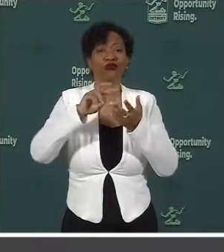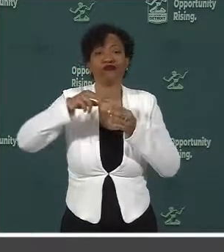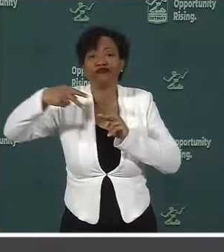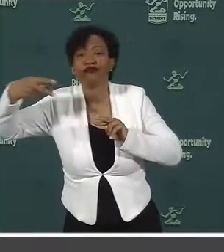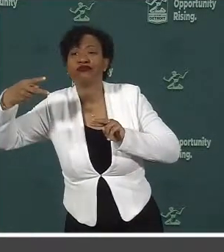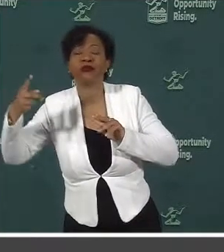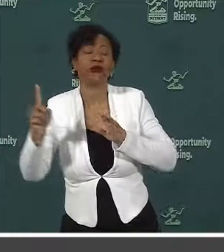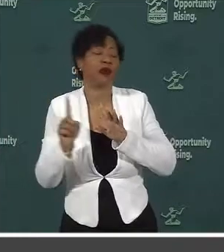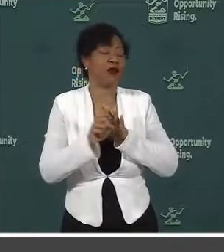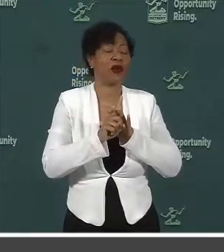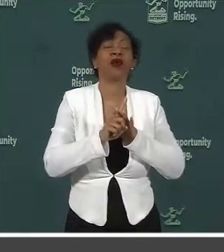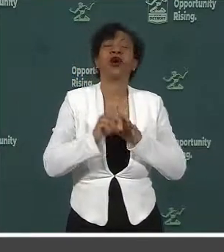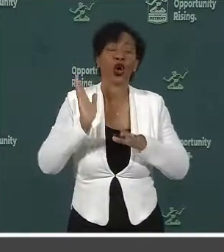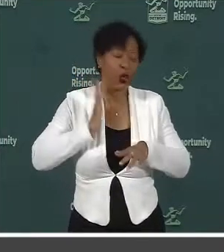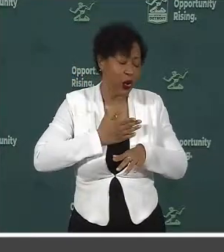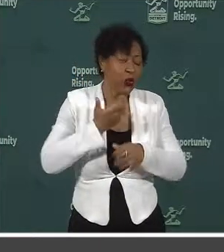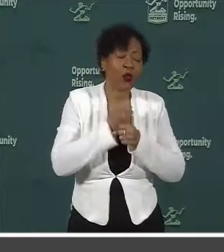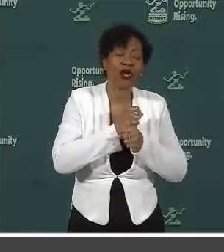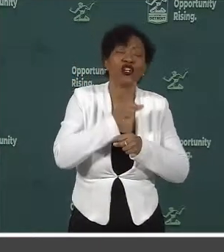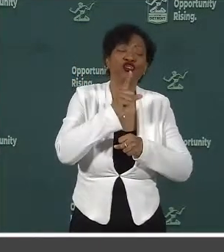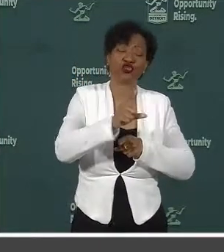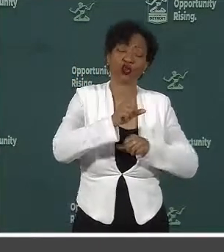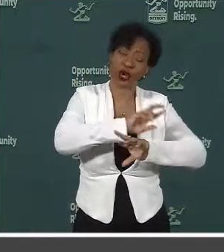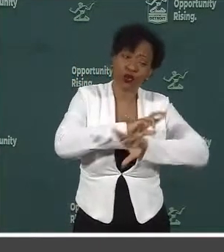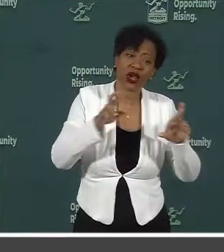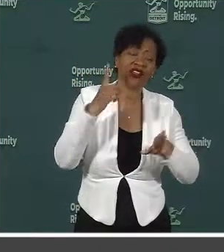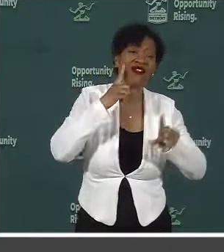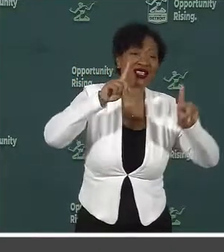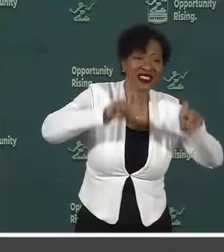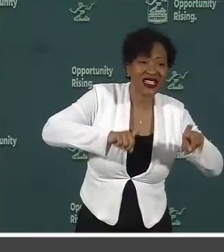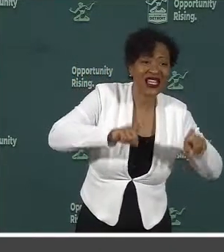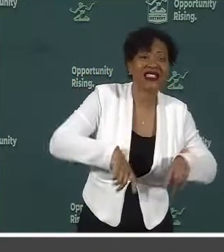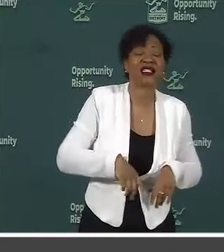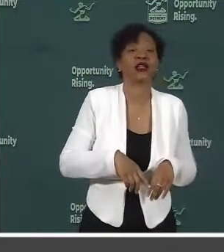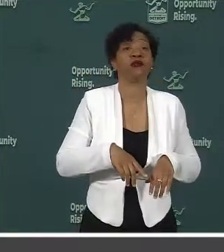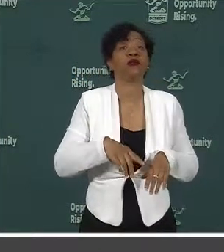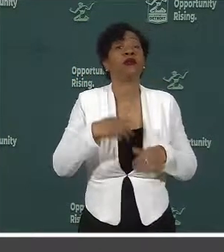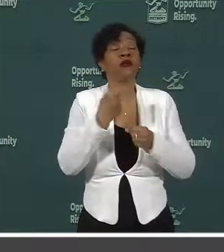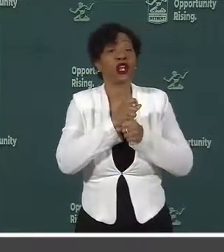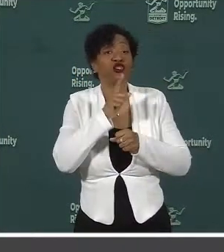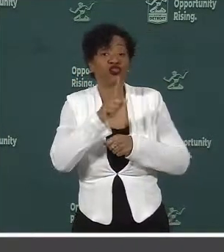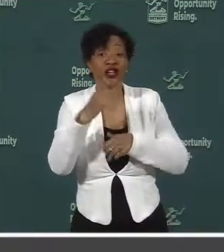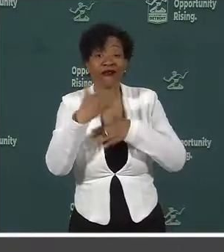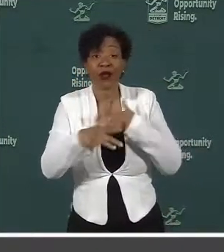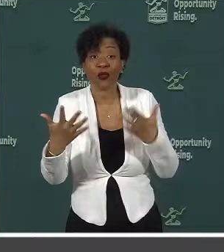FACILITIES AND SO WE WILL BE THERE FOR YOU BUT IT'S TIME NOW TO START TO TALK ABOUT SOME